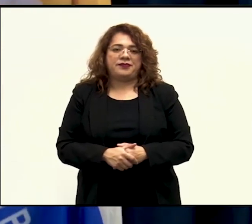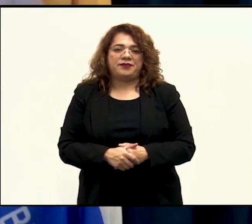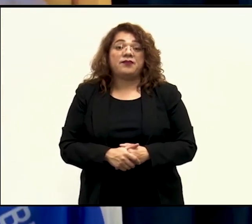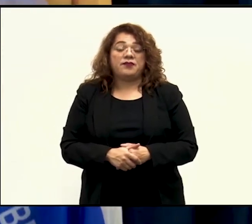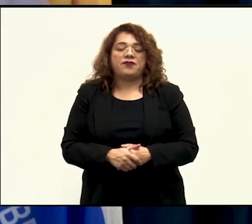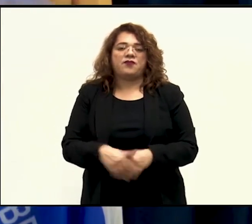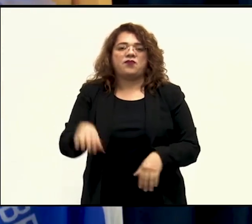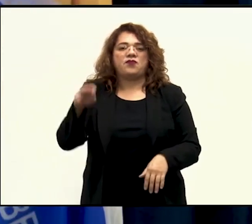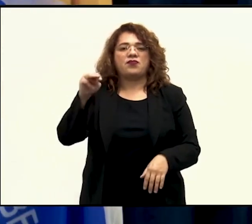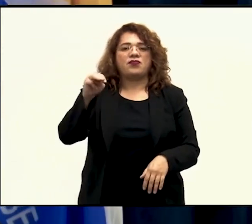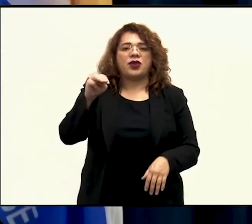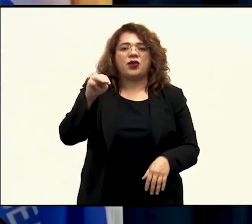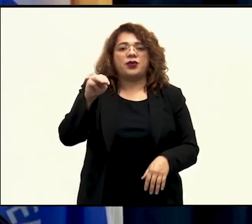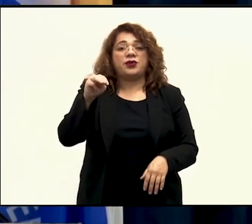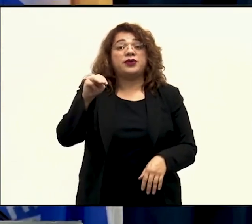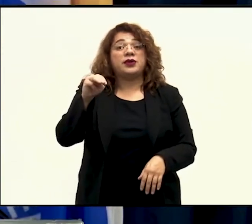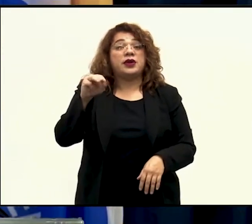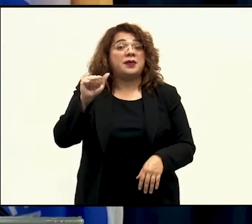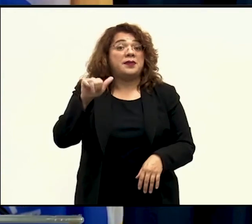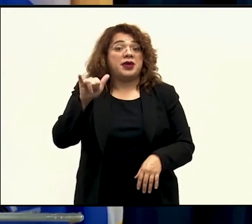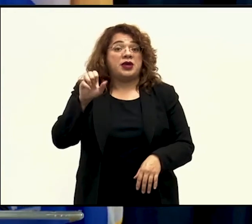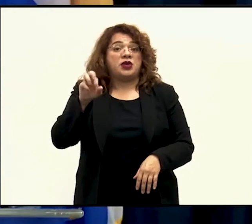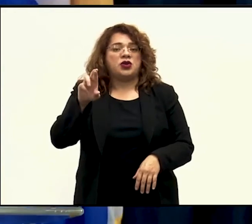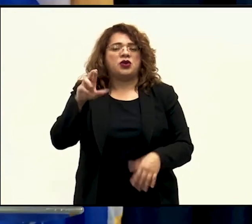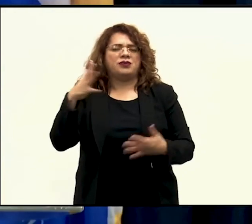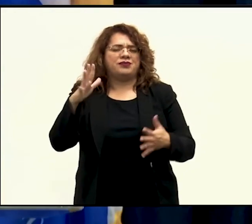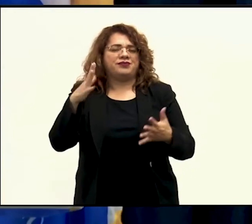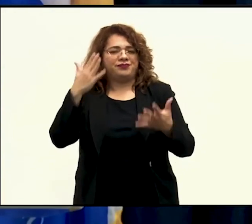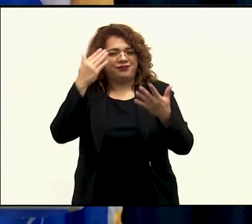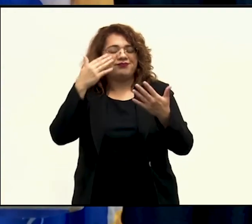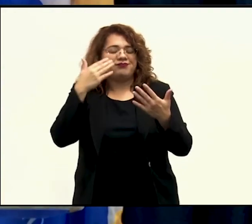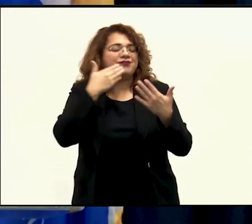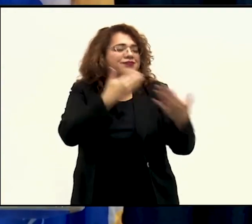Thank you mayor. As the mayor mentioned, we're offering vaccine clinics throughout the community.